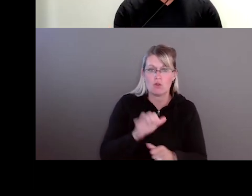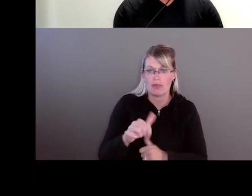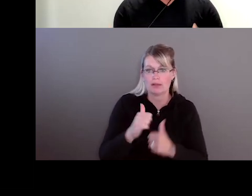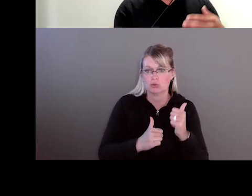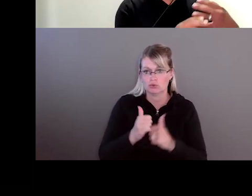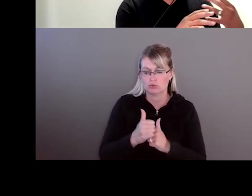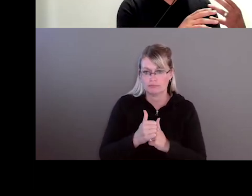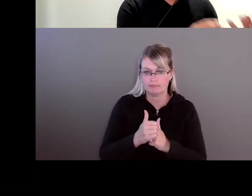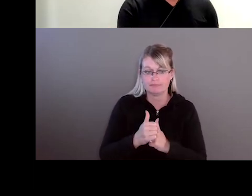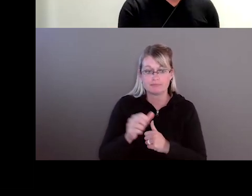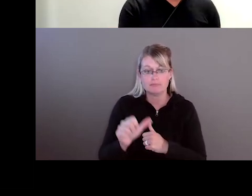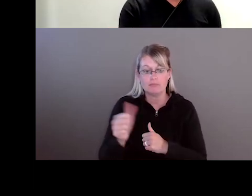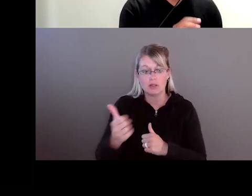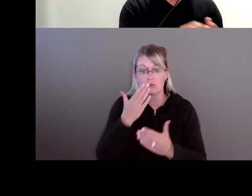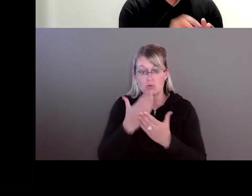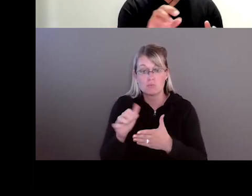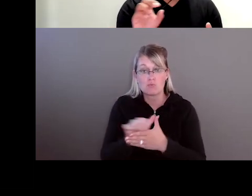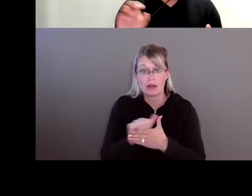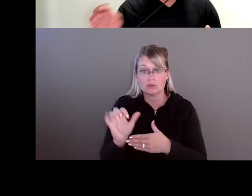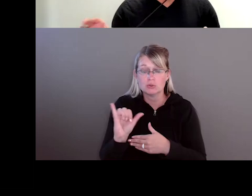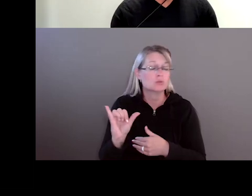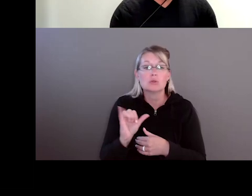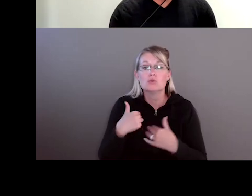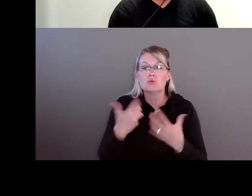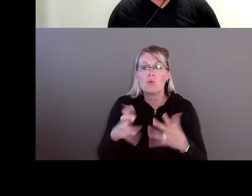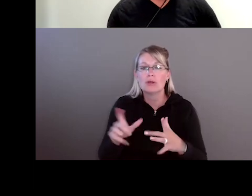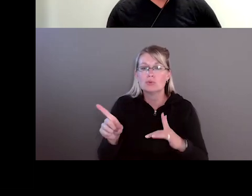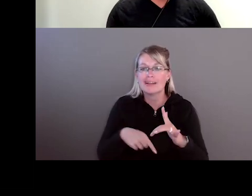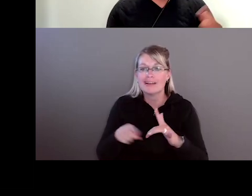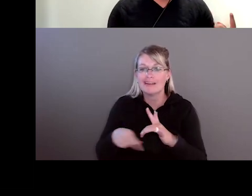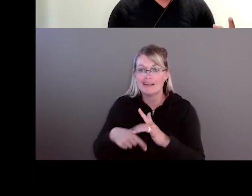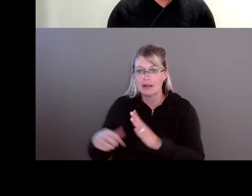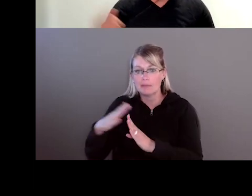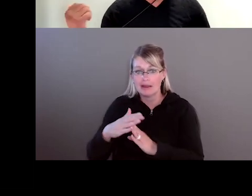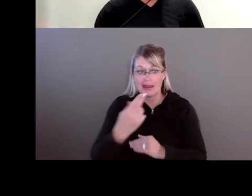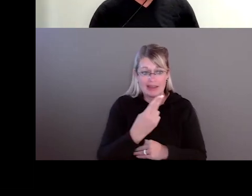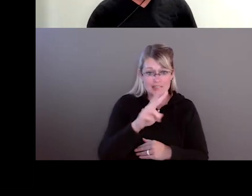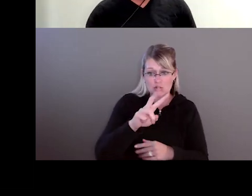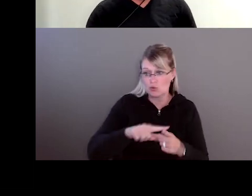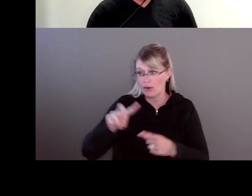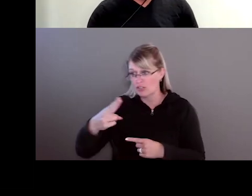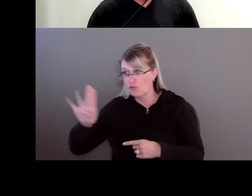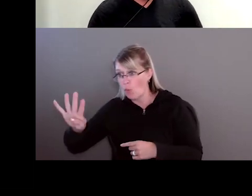And other good practices you don't want to skip headings. You don't want to go from H2 to H4.